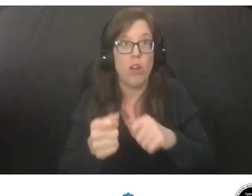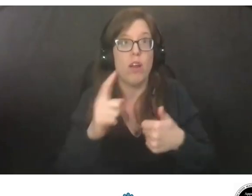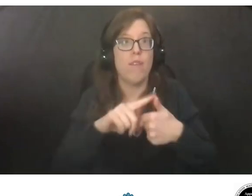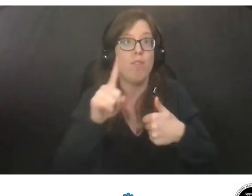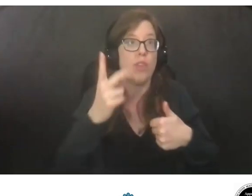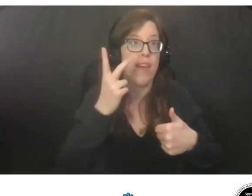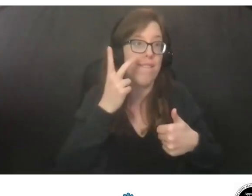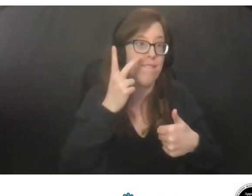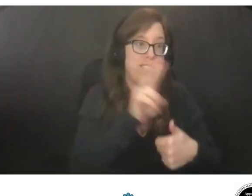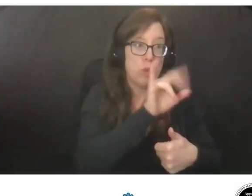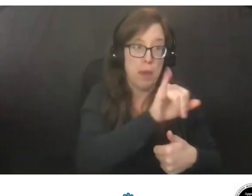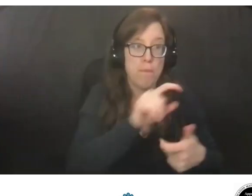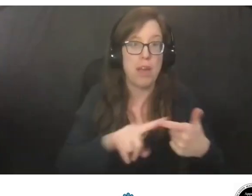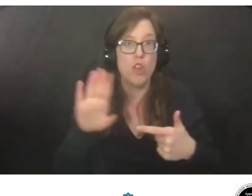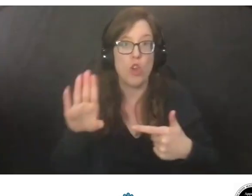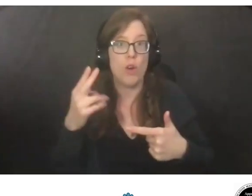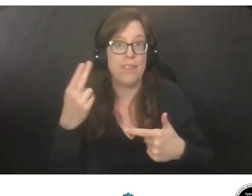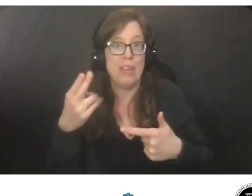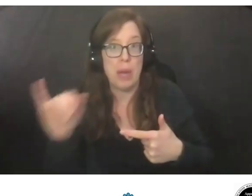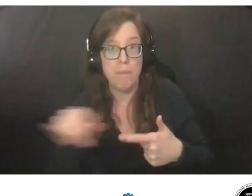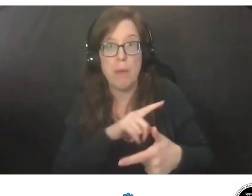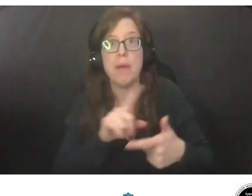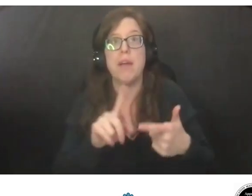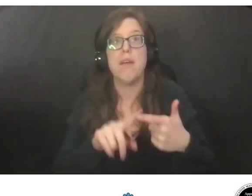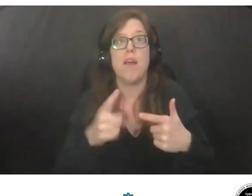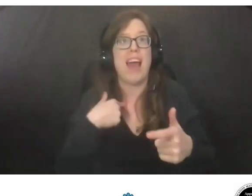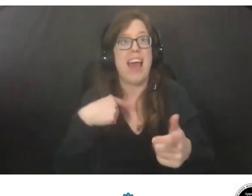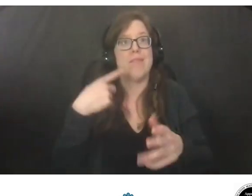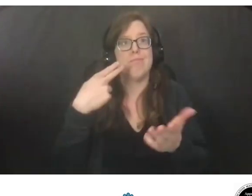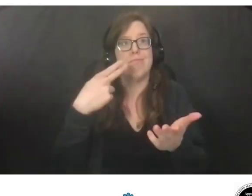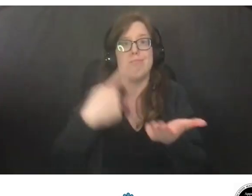hearing impairment? Like I mentioned in the beginning, when I was talking about